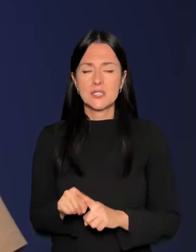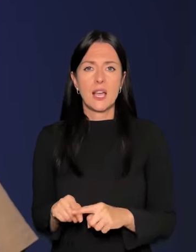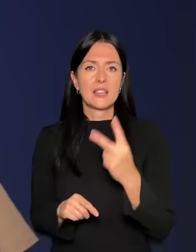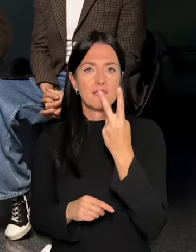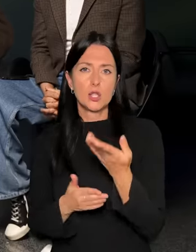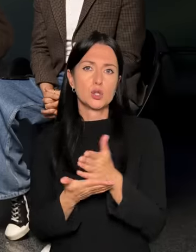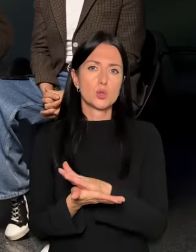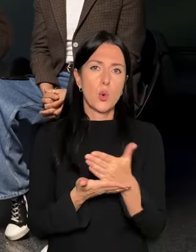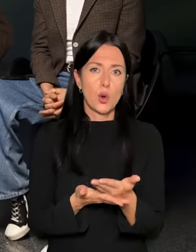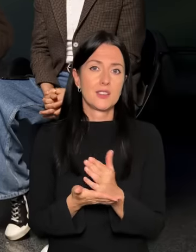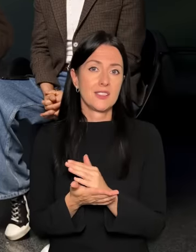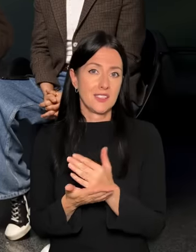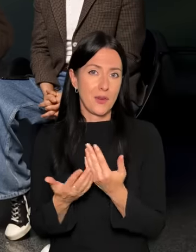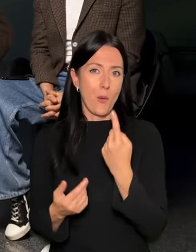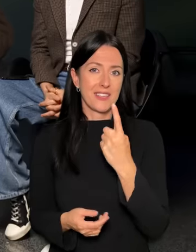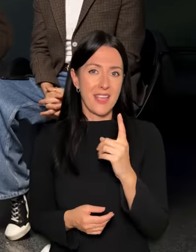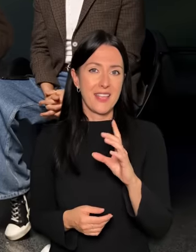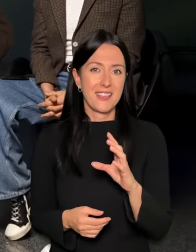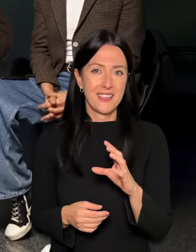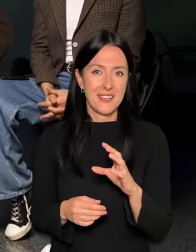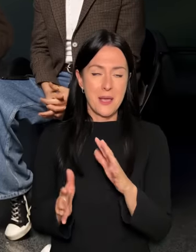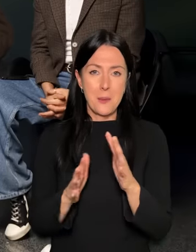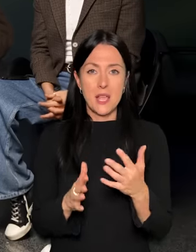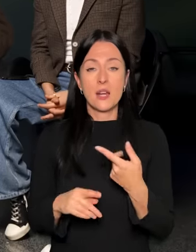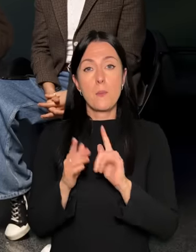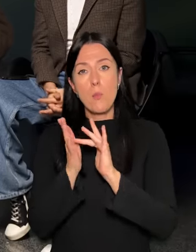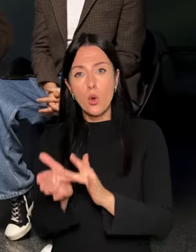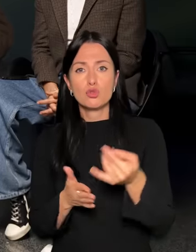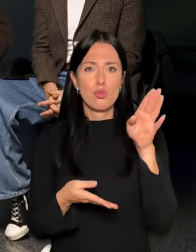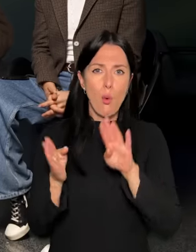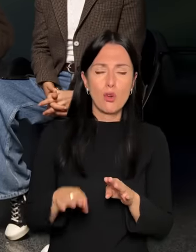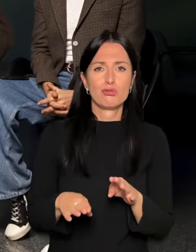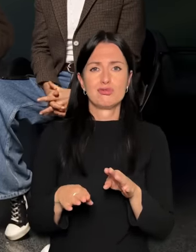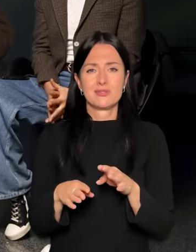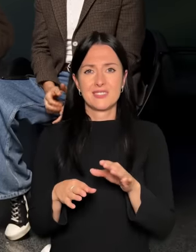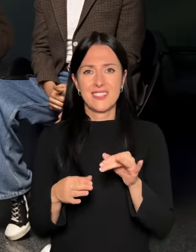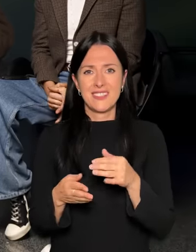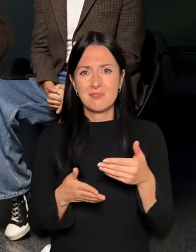that it's two sides of the same coin. That it's both travel, mountains, and riding.